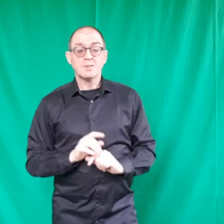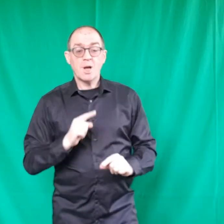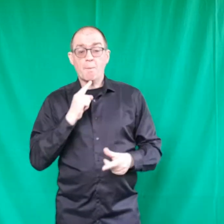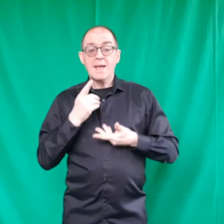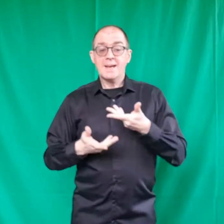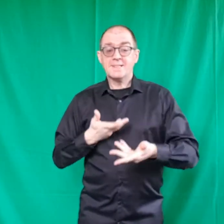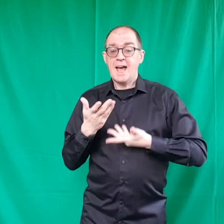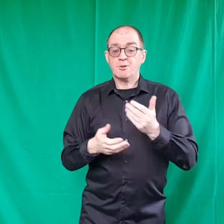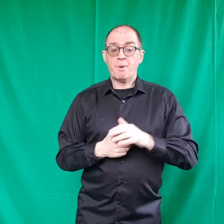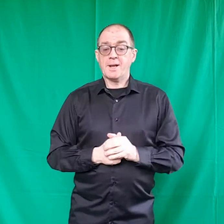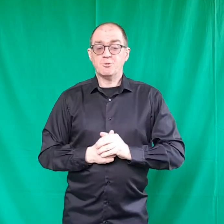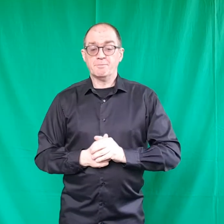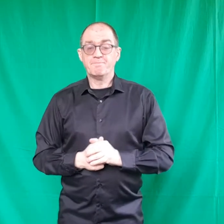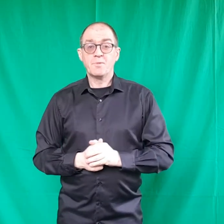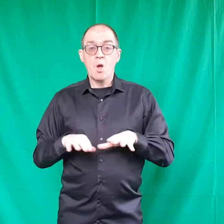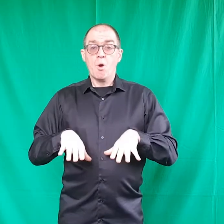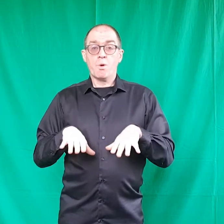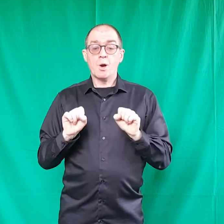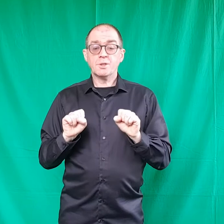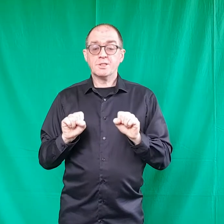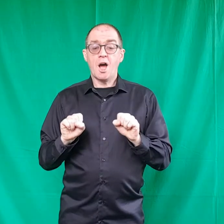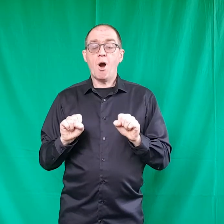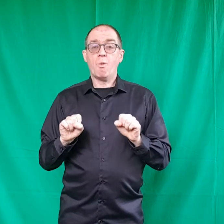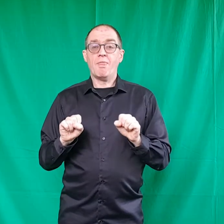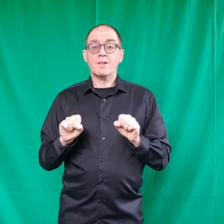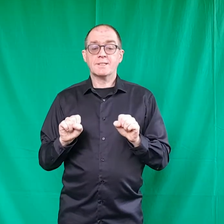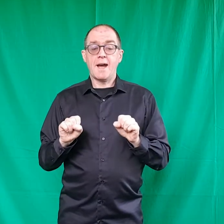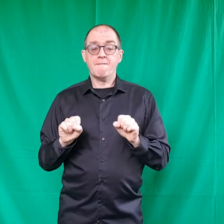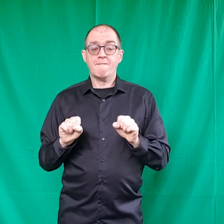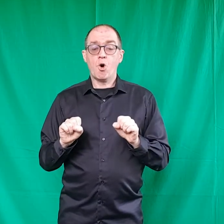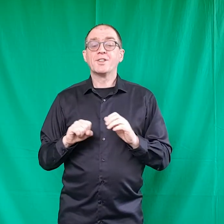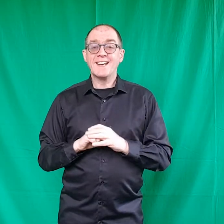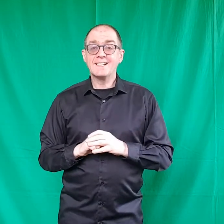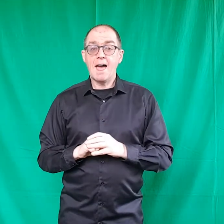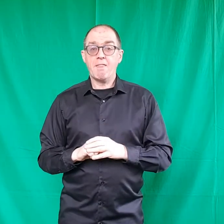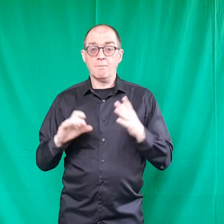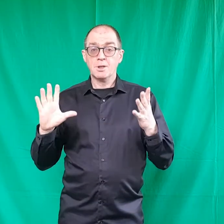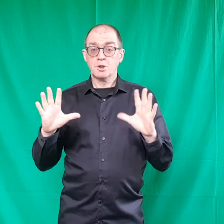So, here's an explanation. We're going to start with the sign for 'together'.